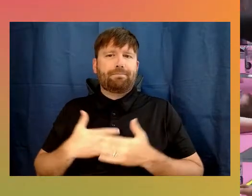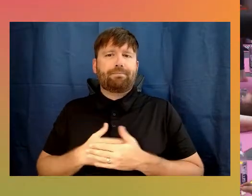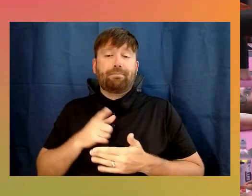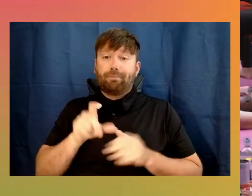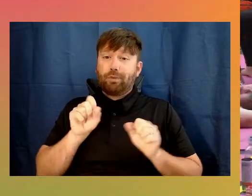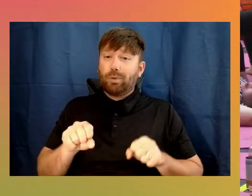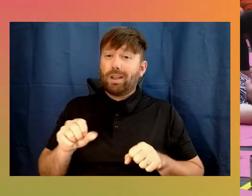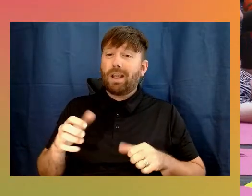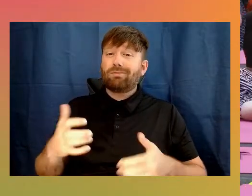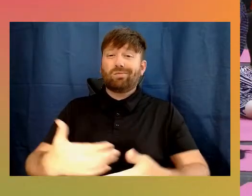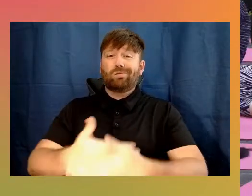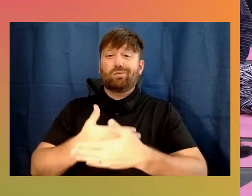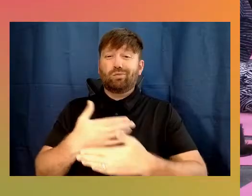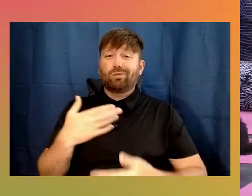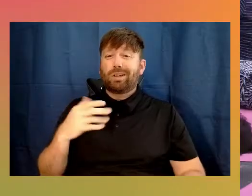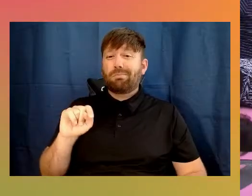AND WE'LL FIND HAPPY BABY.